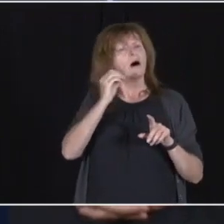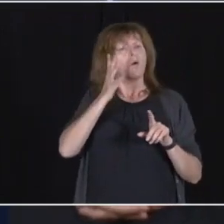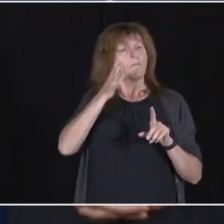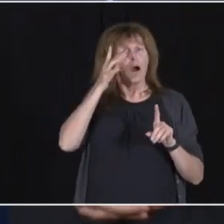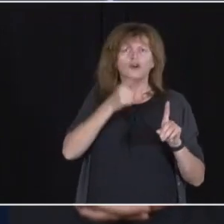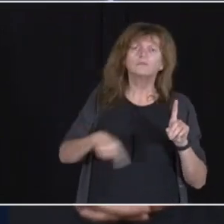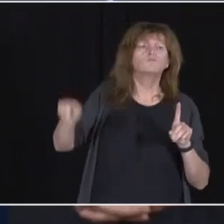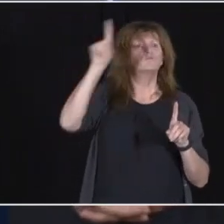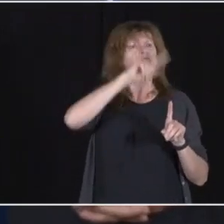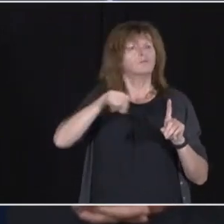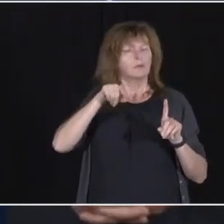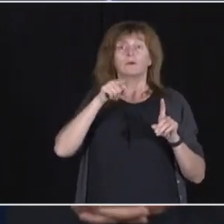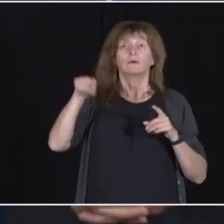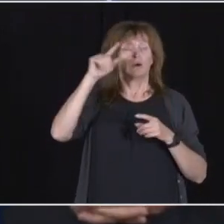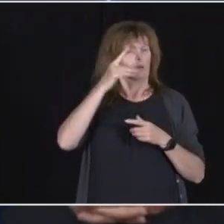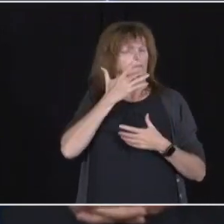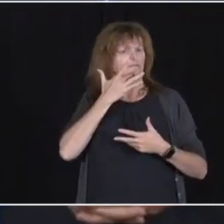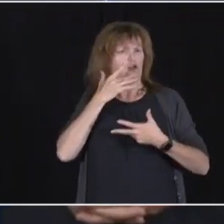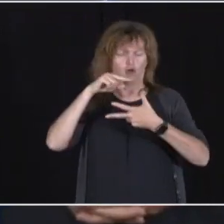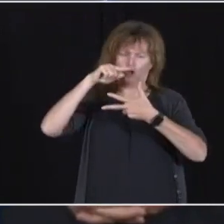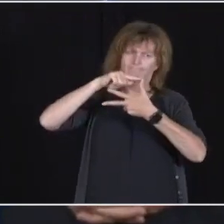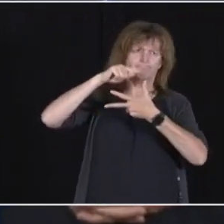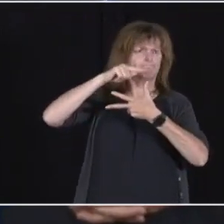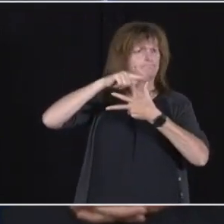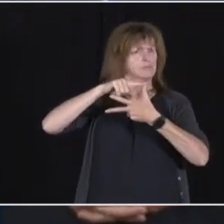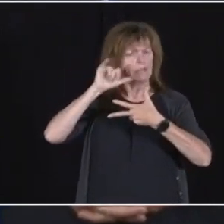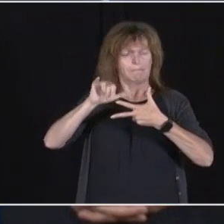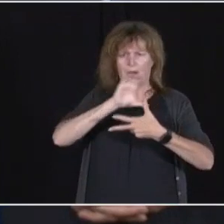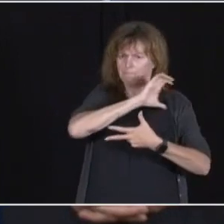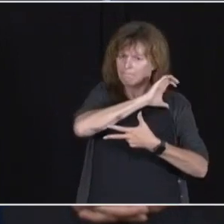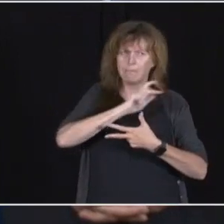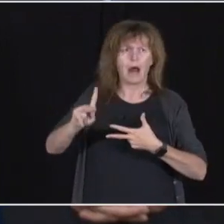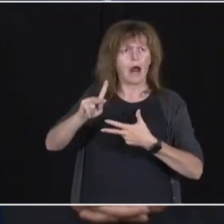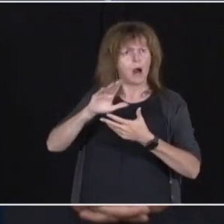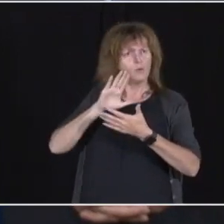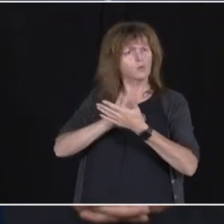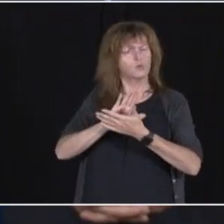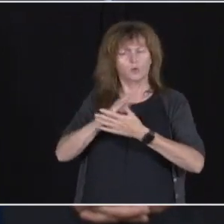parents say they want the kids back in class. The goal of yours.